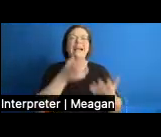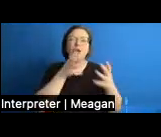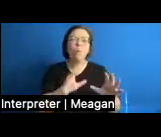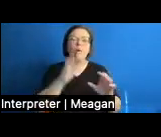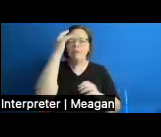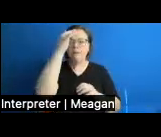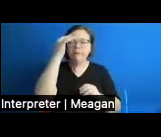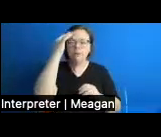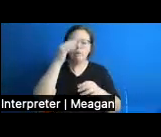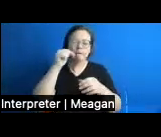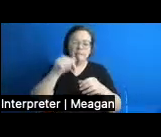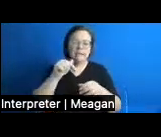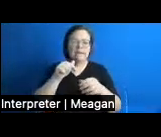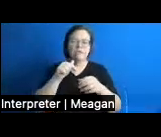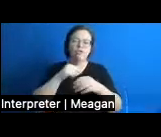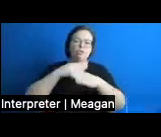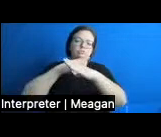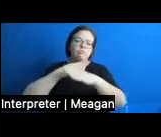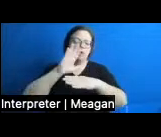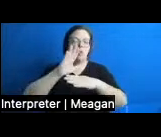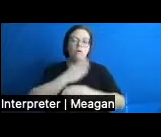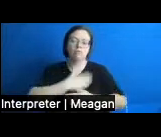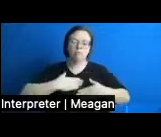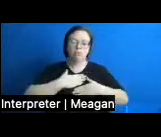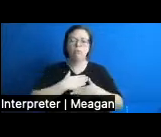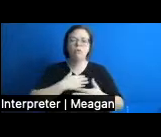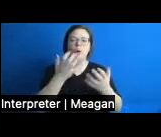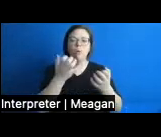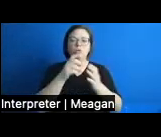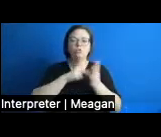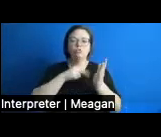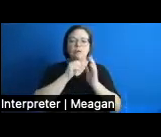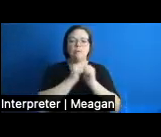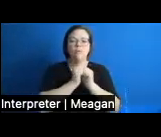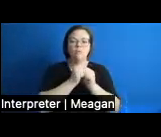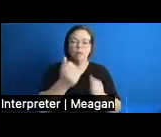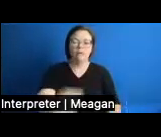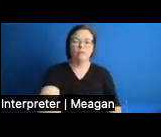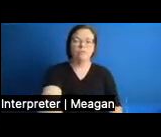and enjoying poetry. So I do you want to read a poem together if that's okay. And this is one